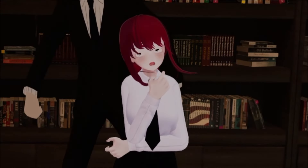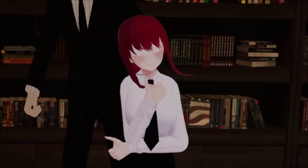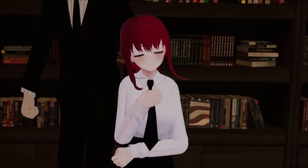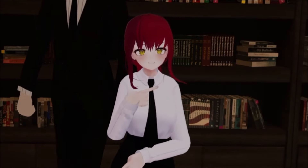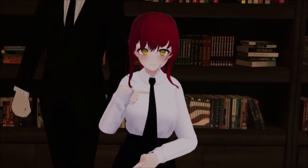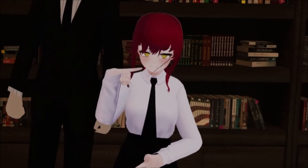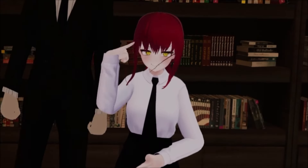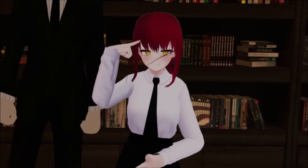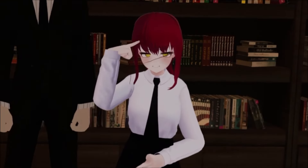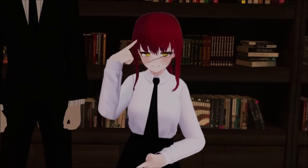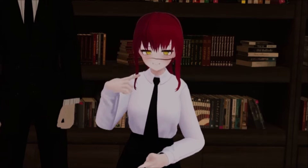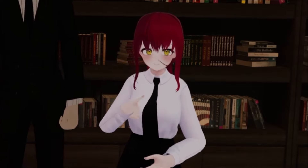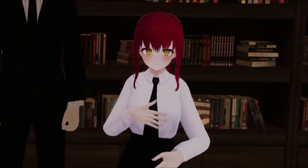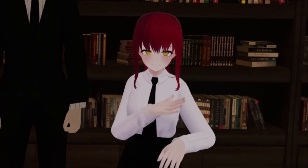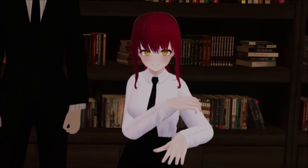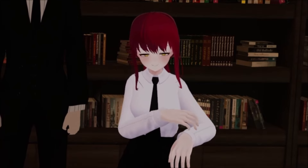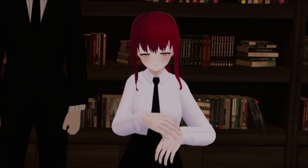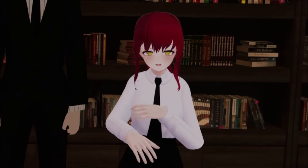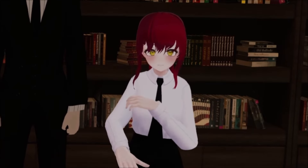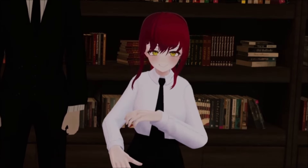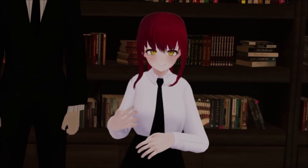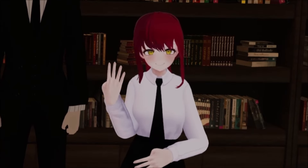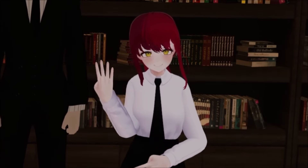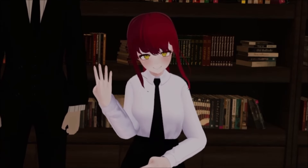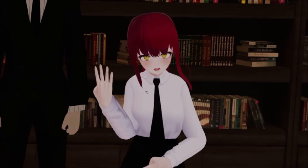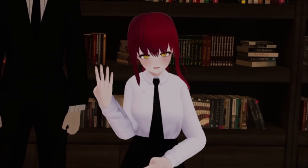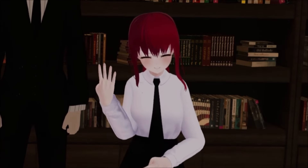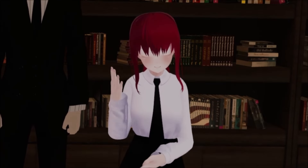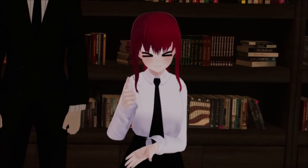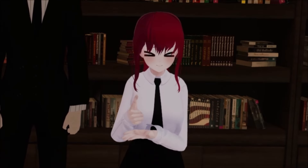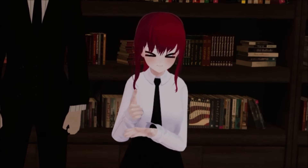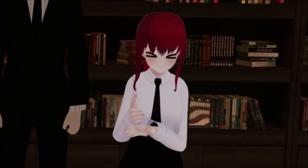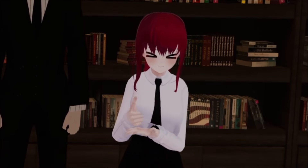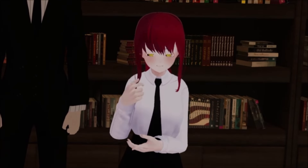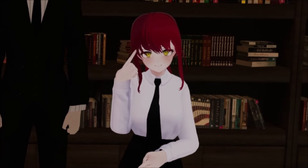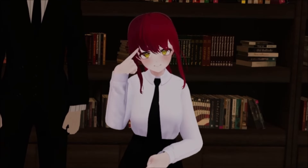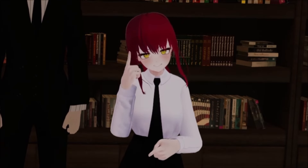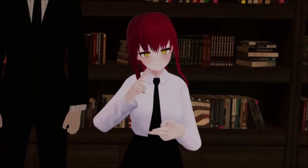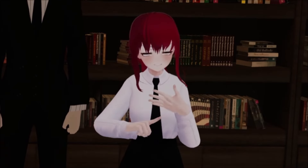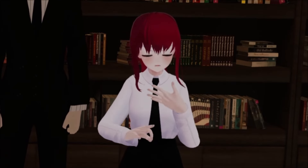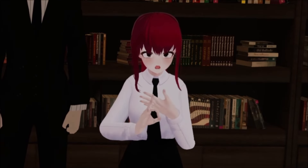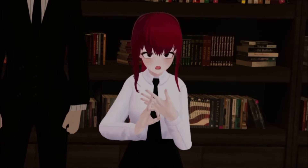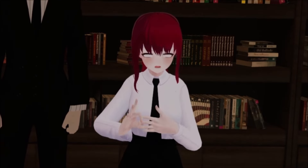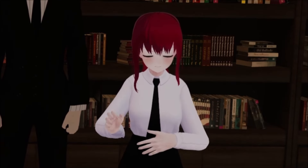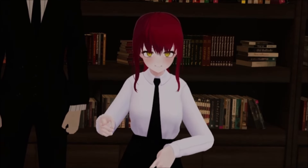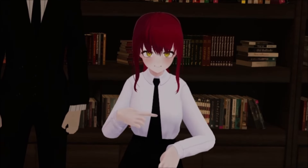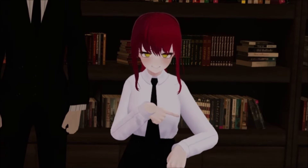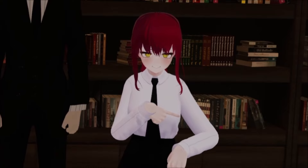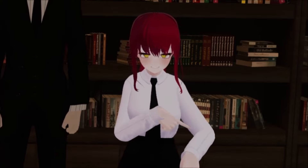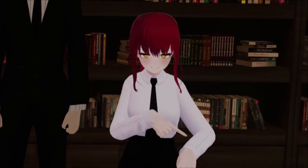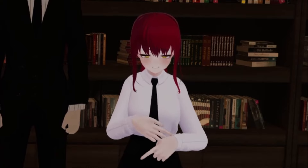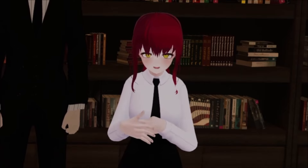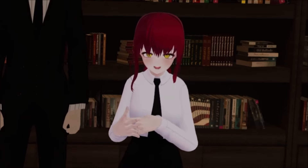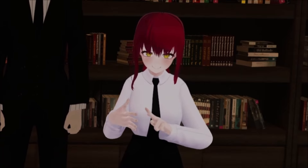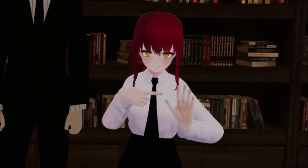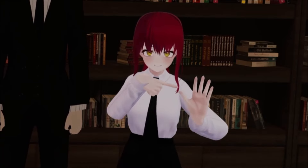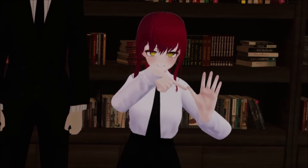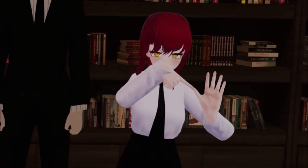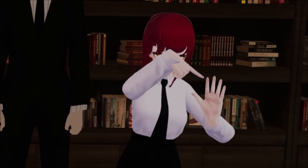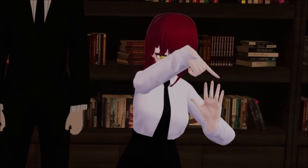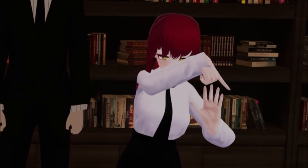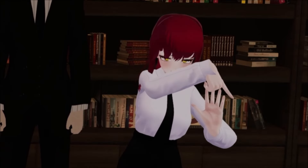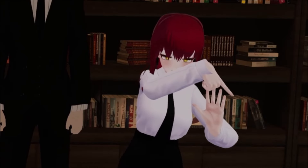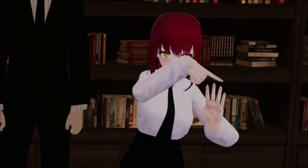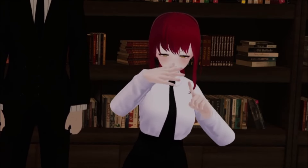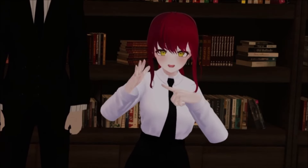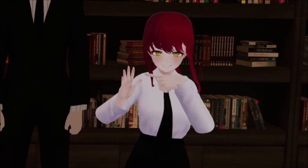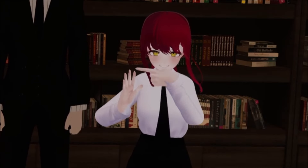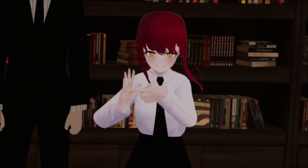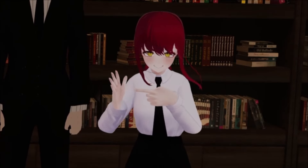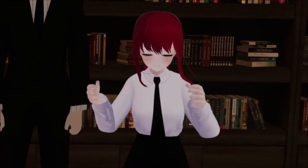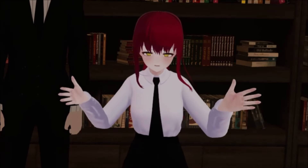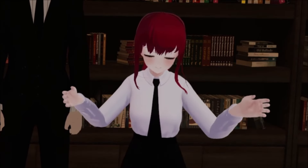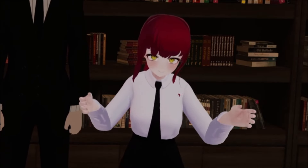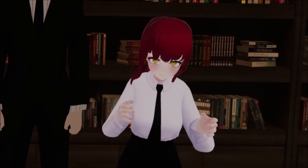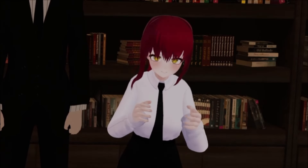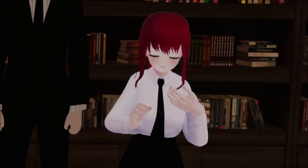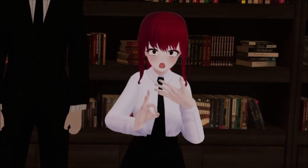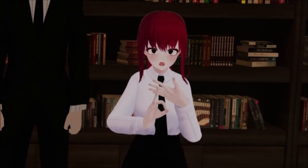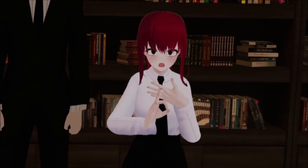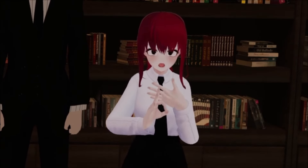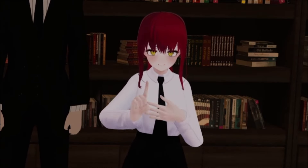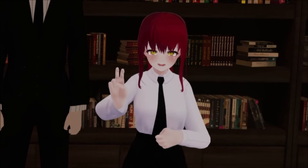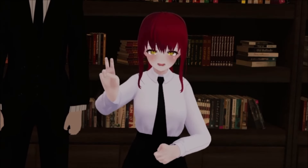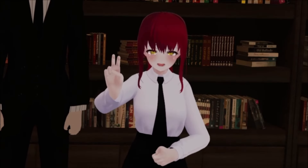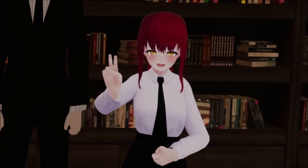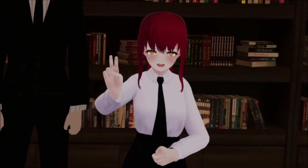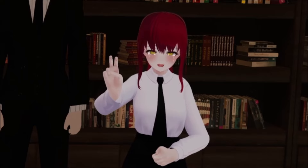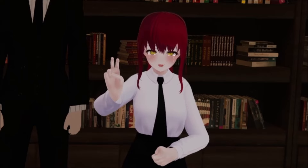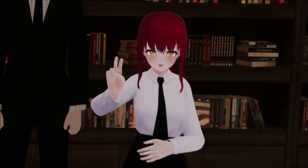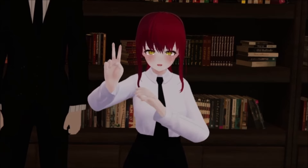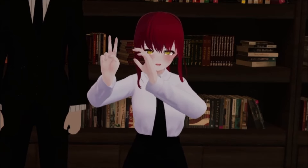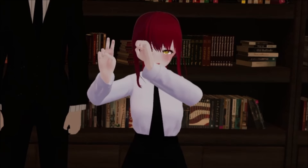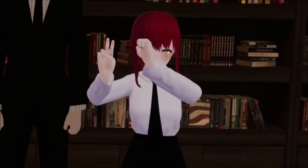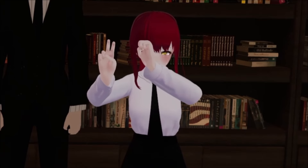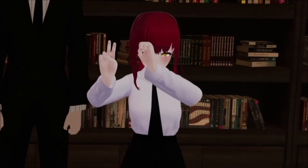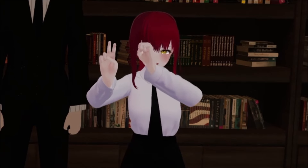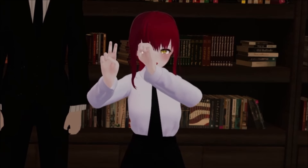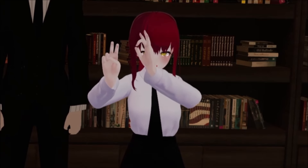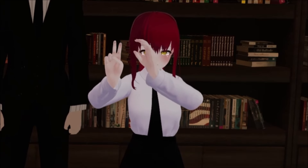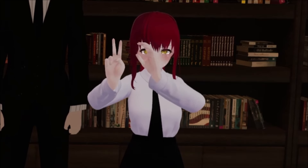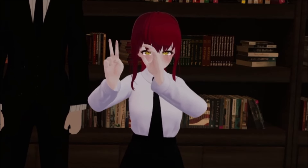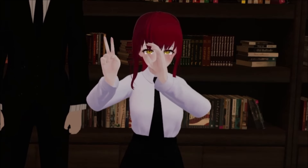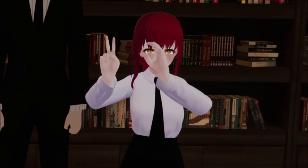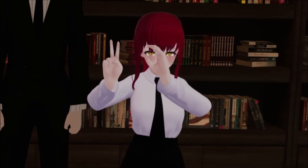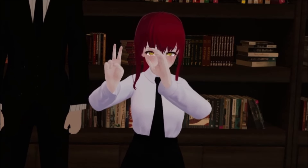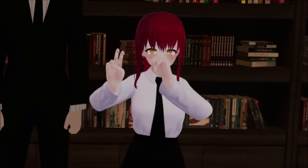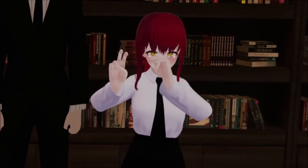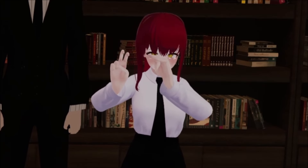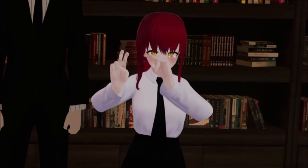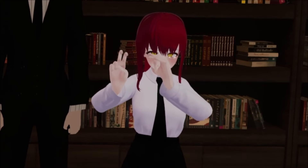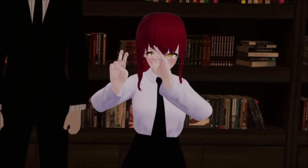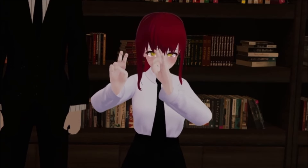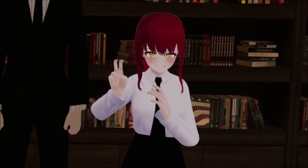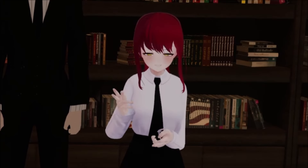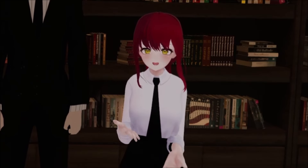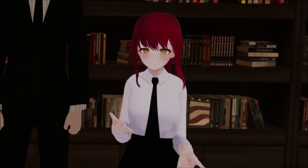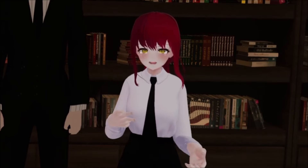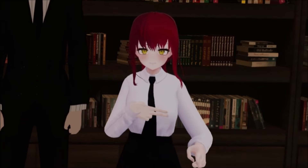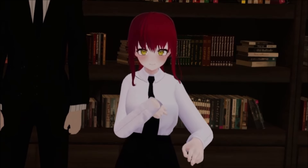(Korean Sign Language) I think 4 arms are good because if you add the fingers in the four arms, you will have 20 fingers